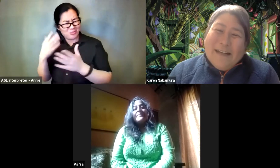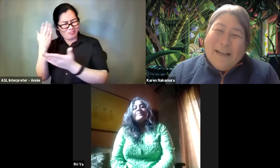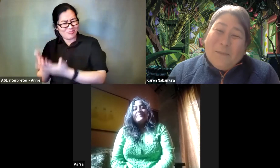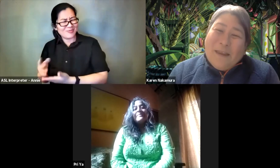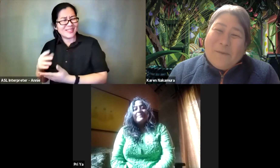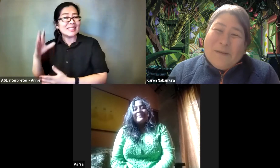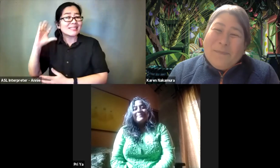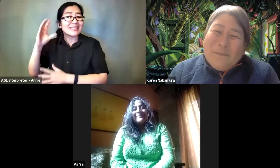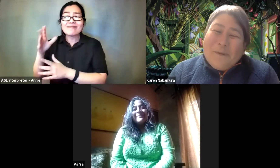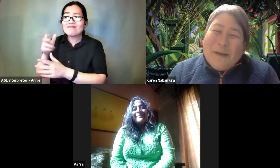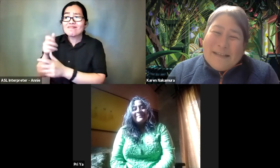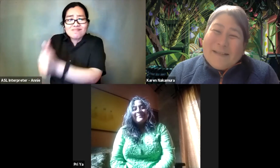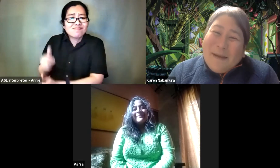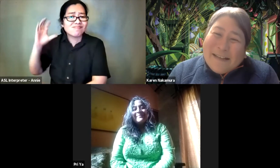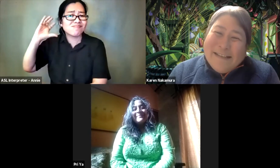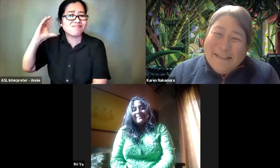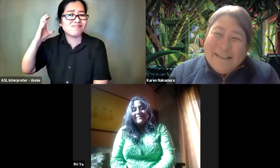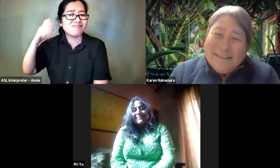world, then we, we might suspect.